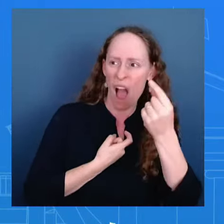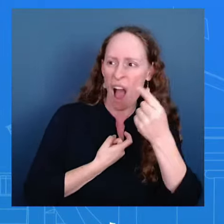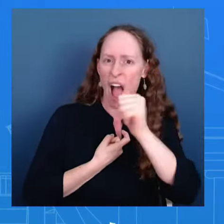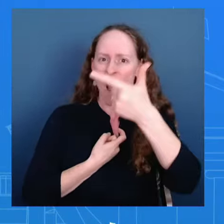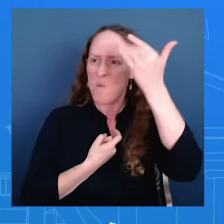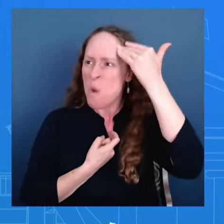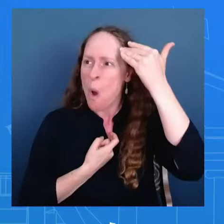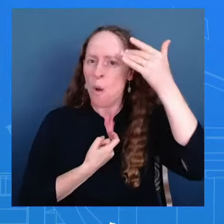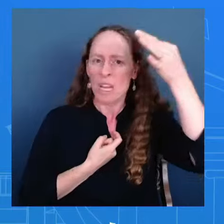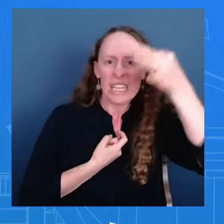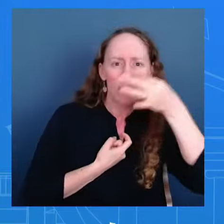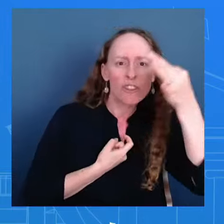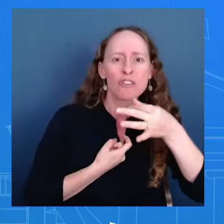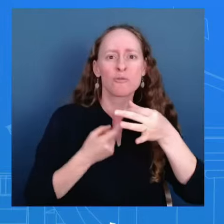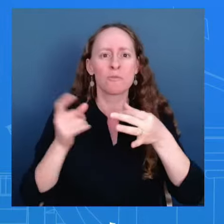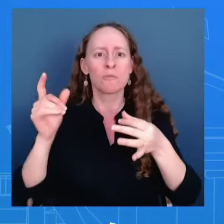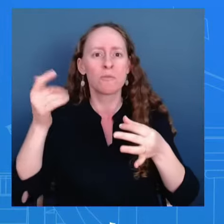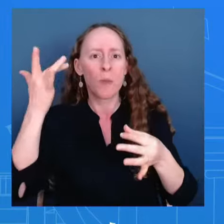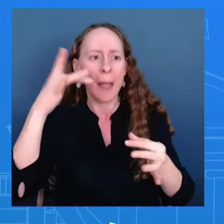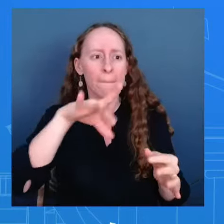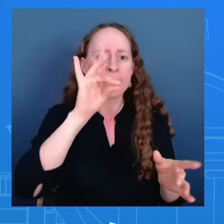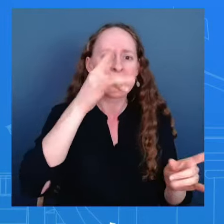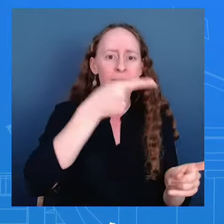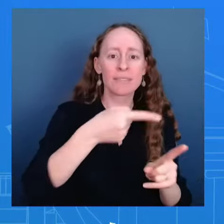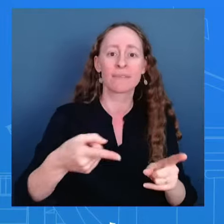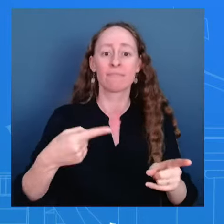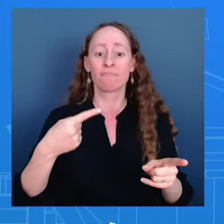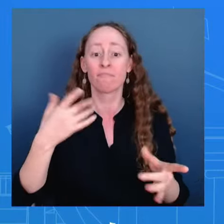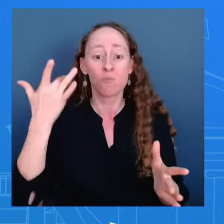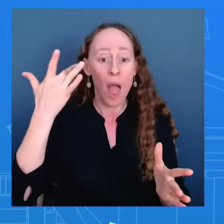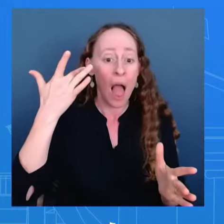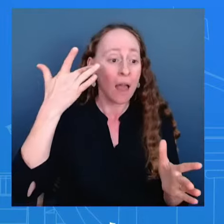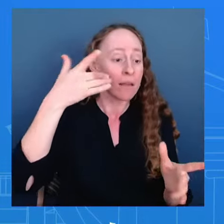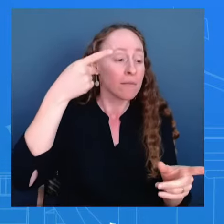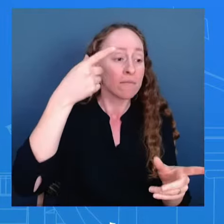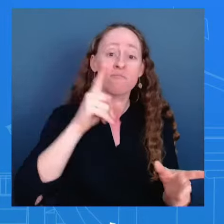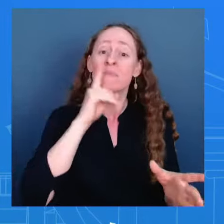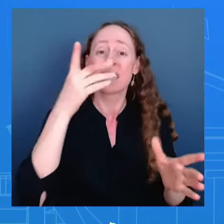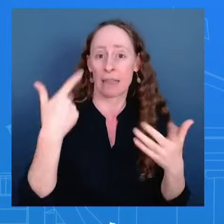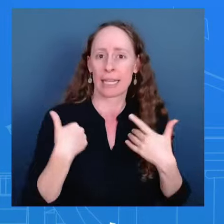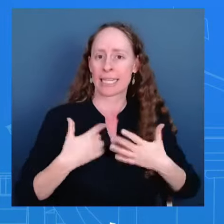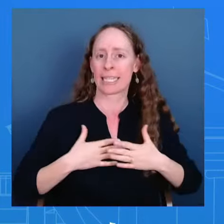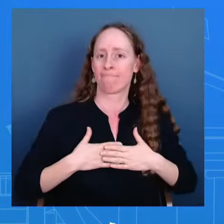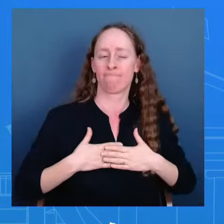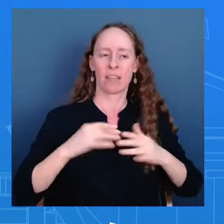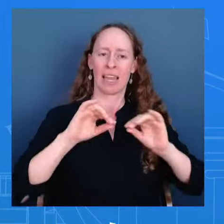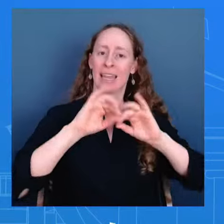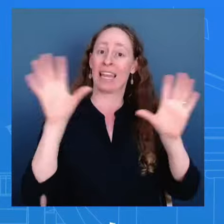which was they were going after Hamas compounds and that as a result of that strike, in some form or fashion,